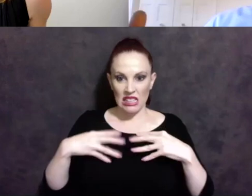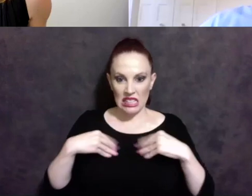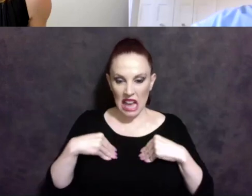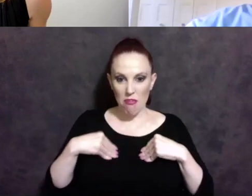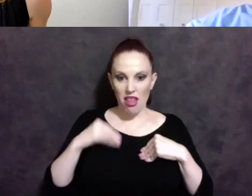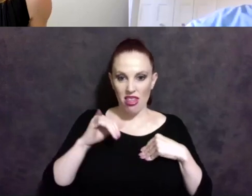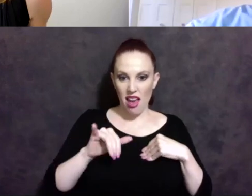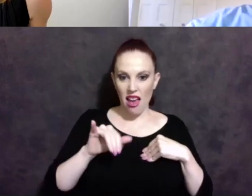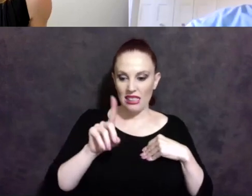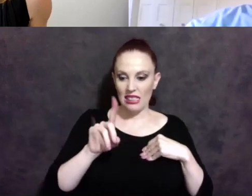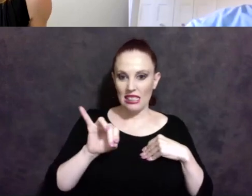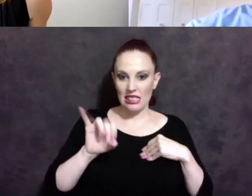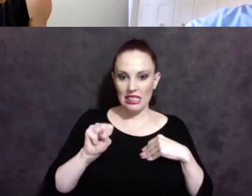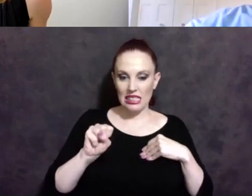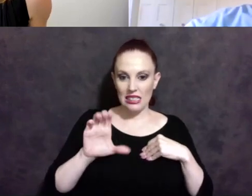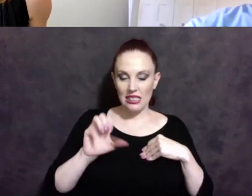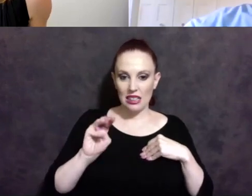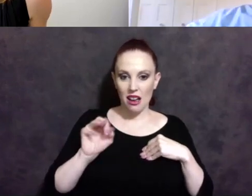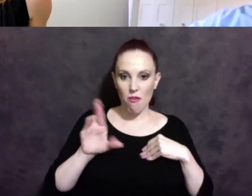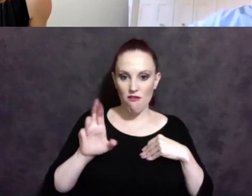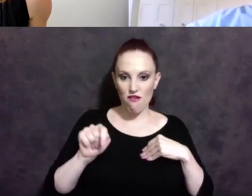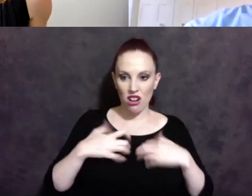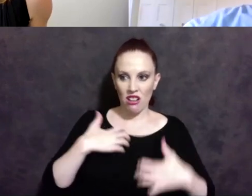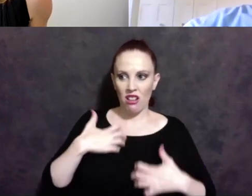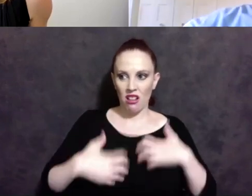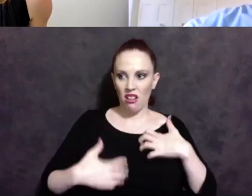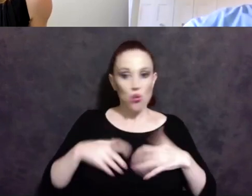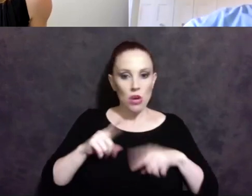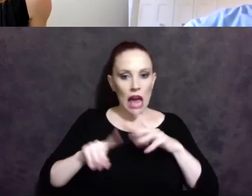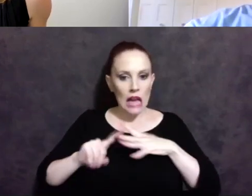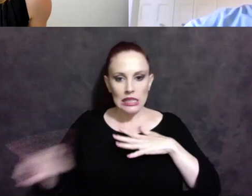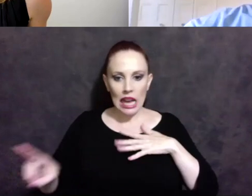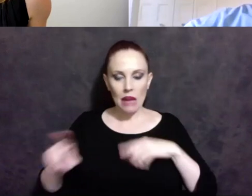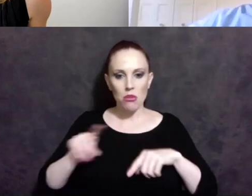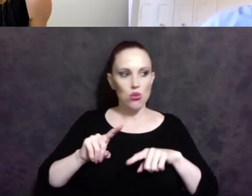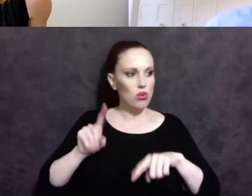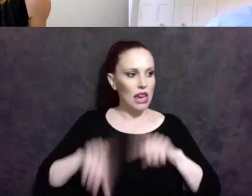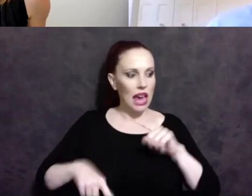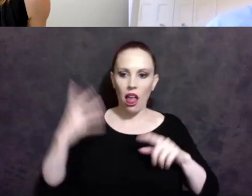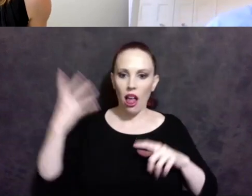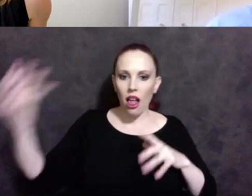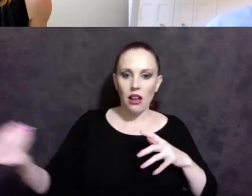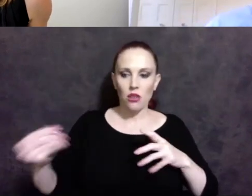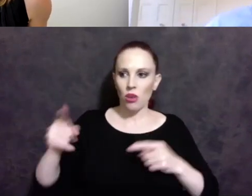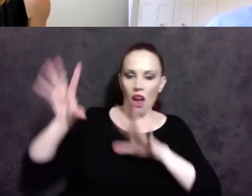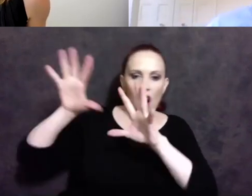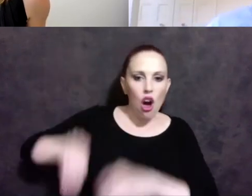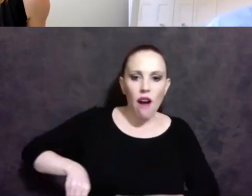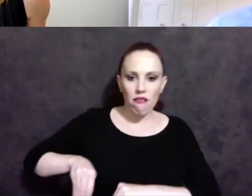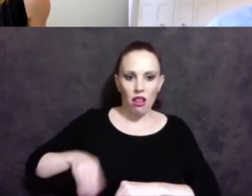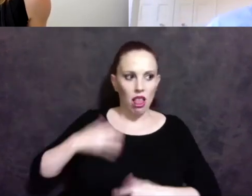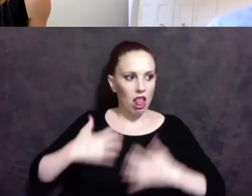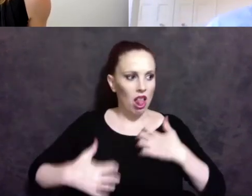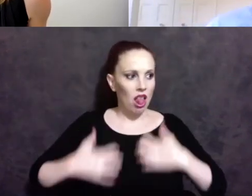having that opportunity to escape it, without having that opportunity to mask, you are more